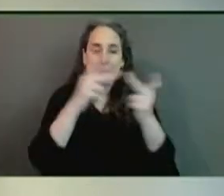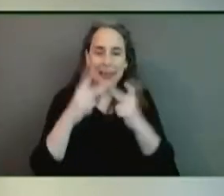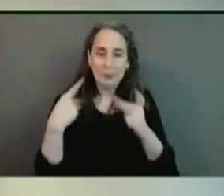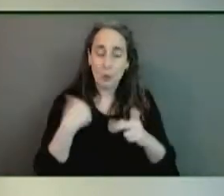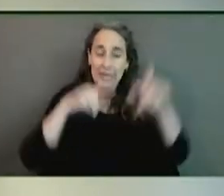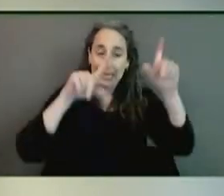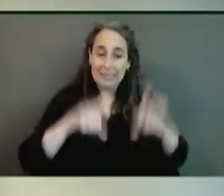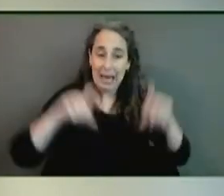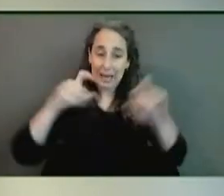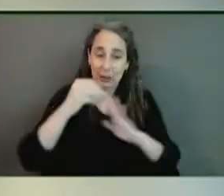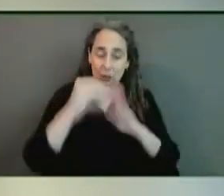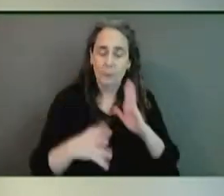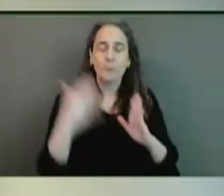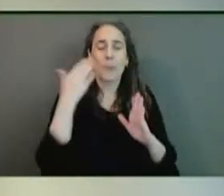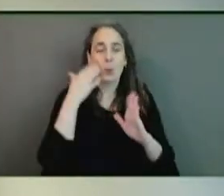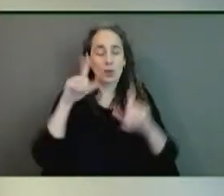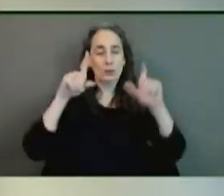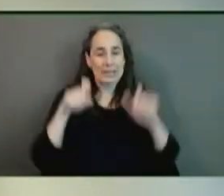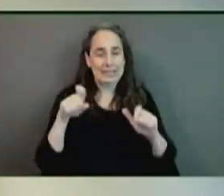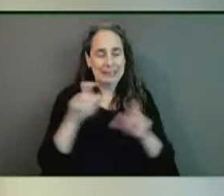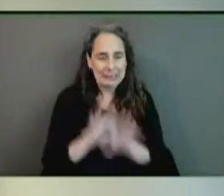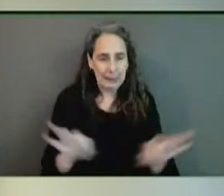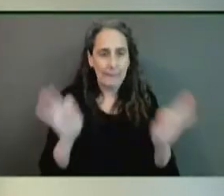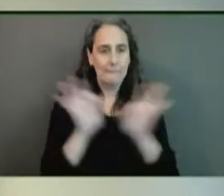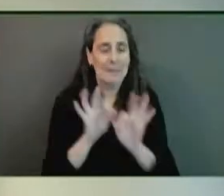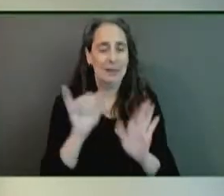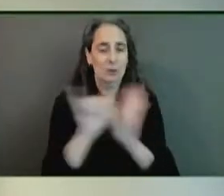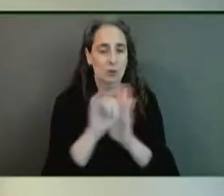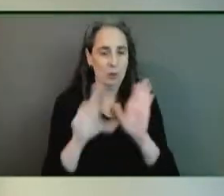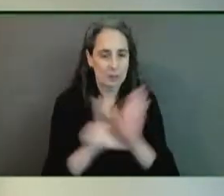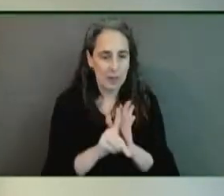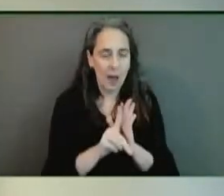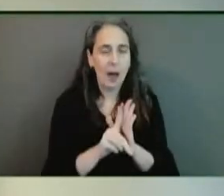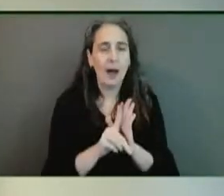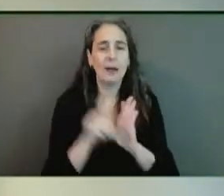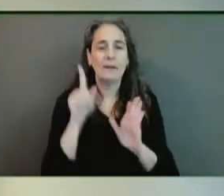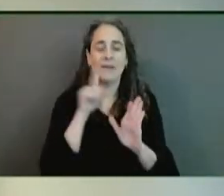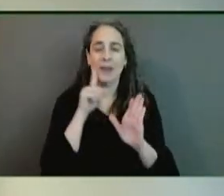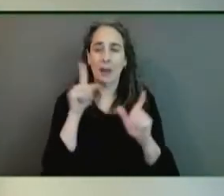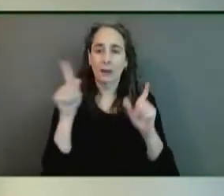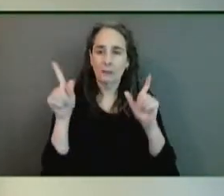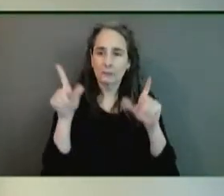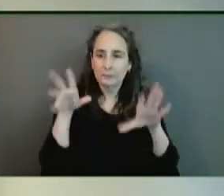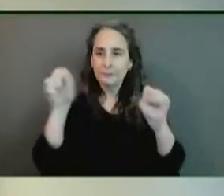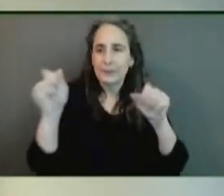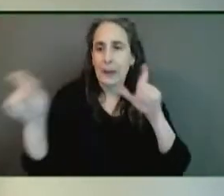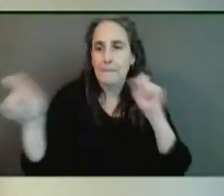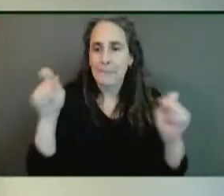serving as venues to test our students. We know that testing